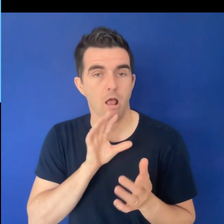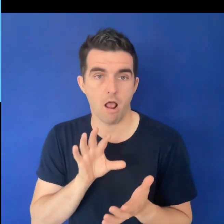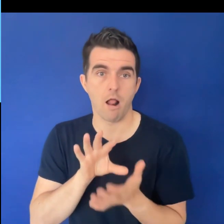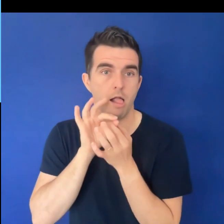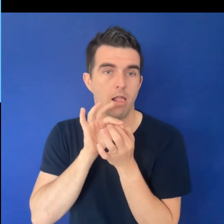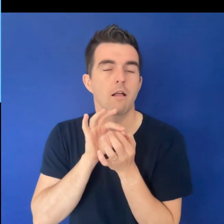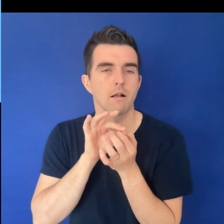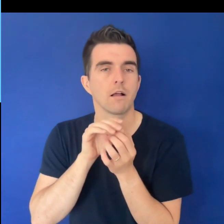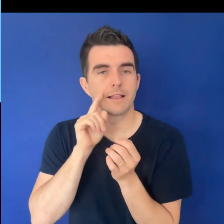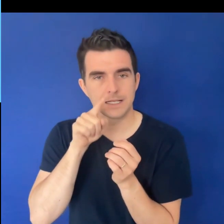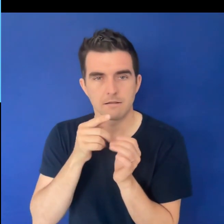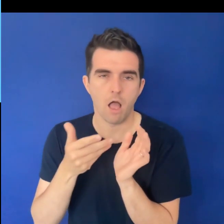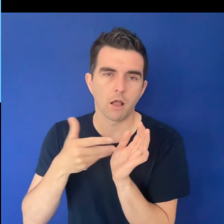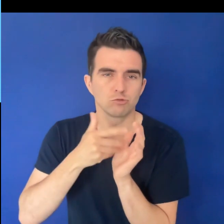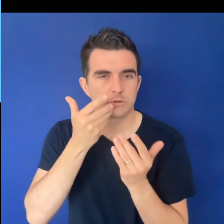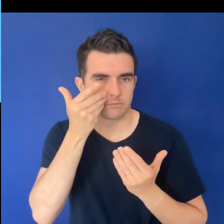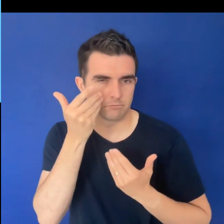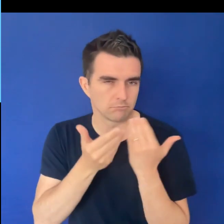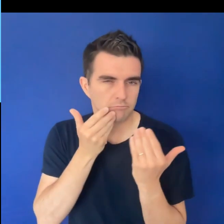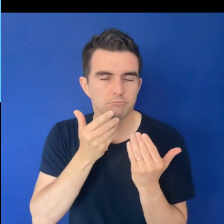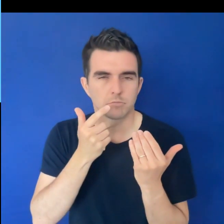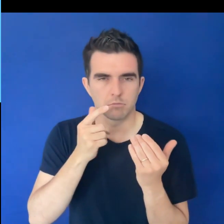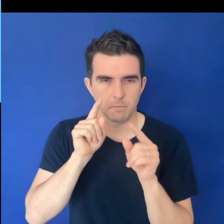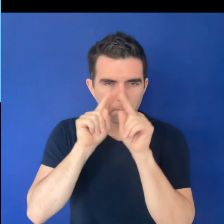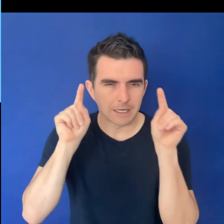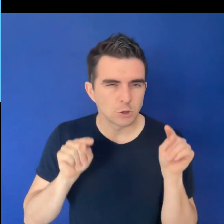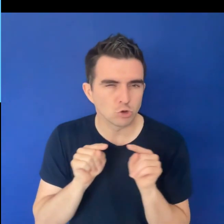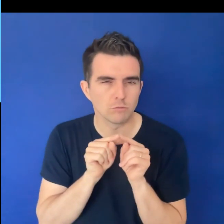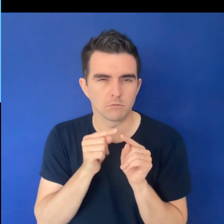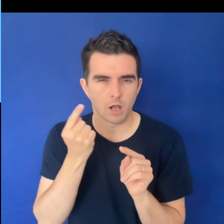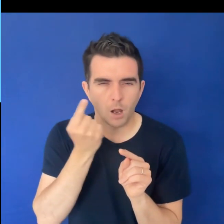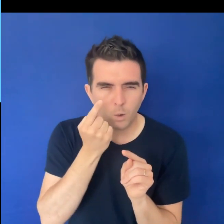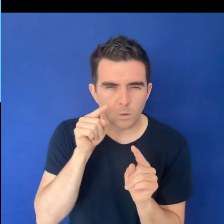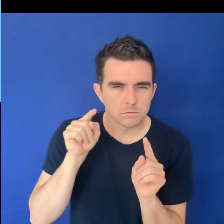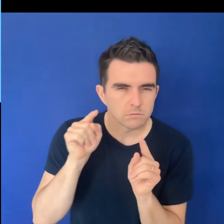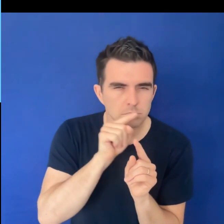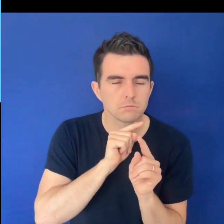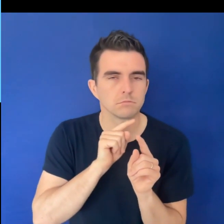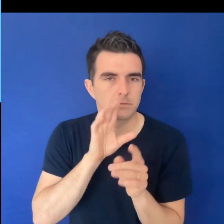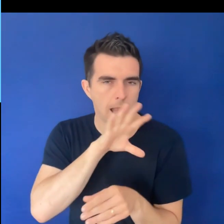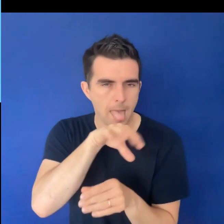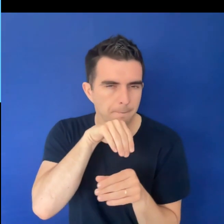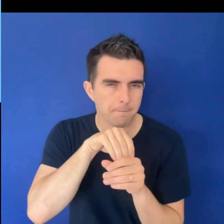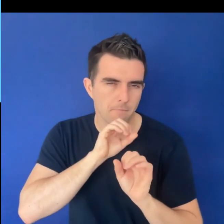In this mode extra narration is used to describe imagery, and user interfaces are streamlined.